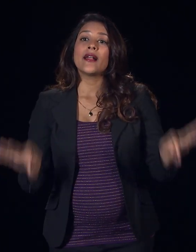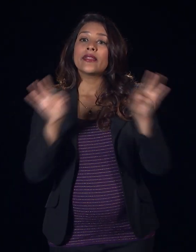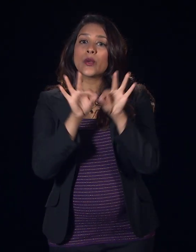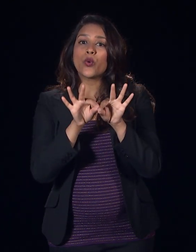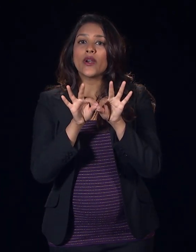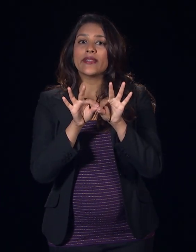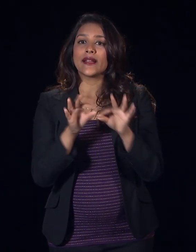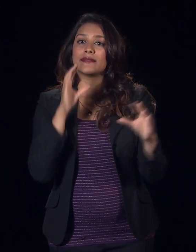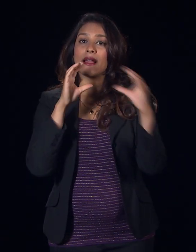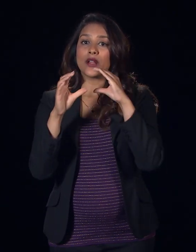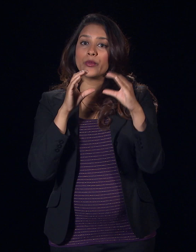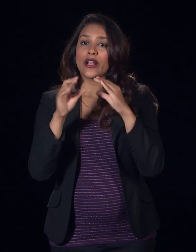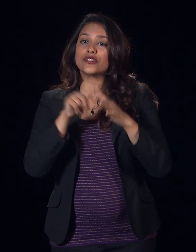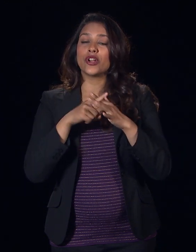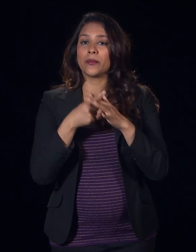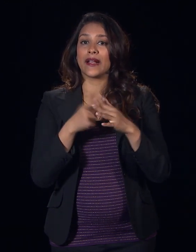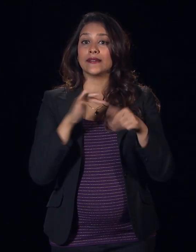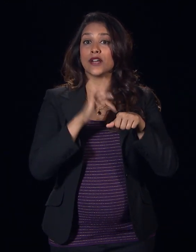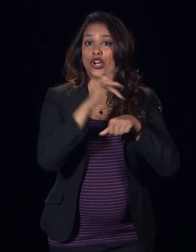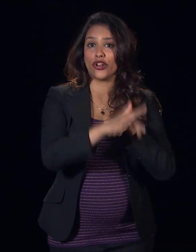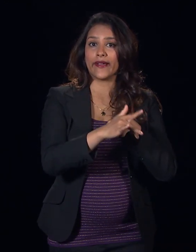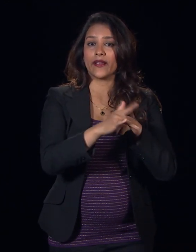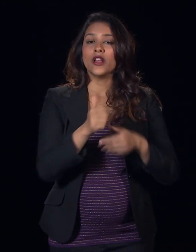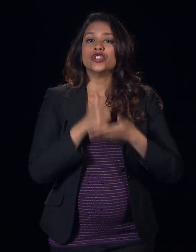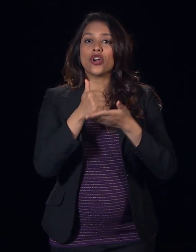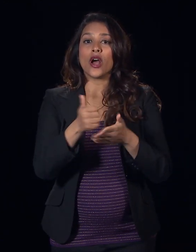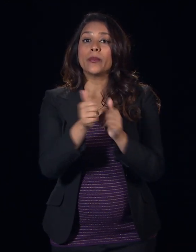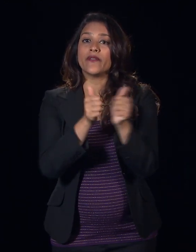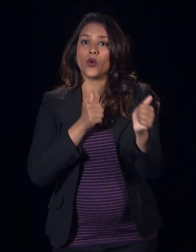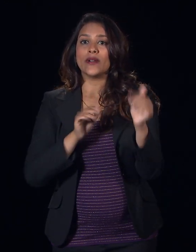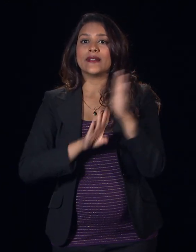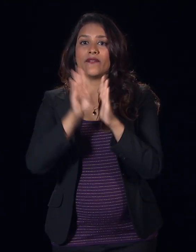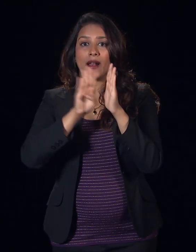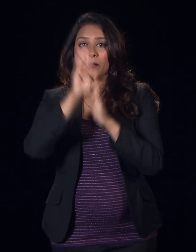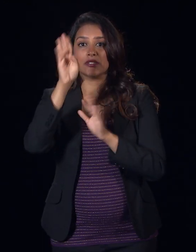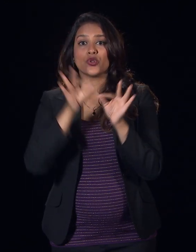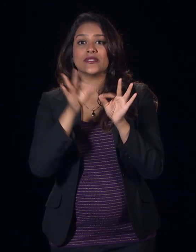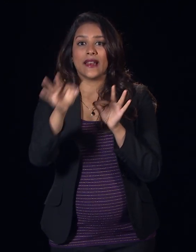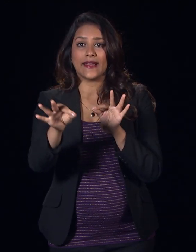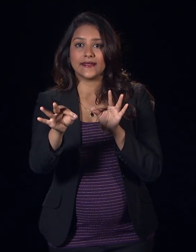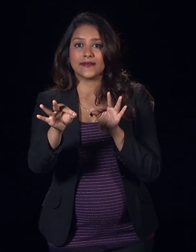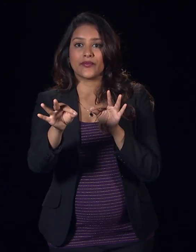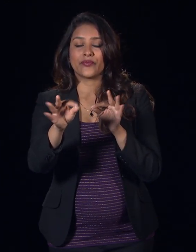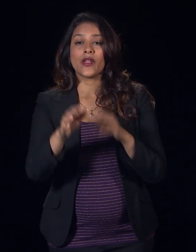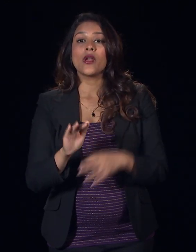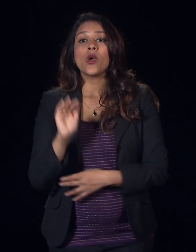The important thing is that communication begins early to help avoid developmental delays.